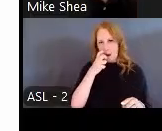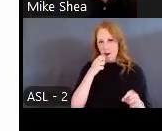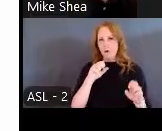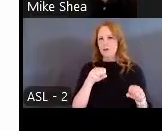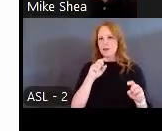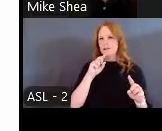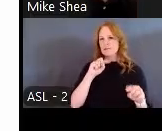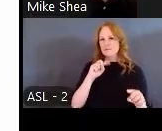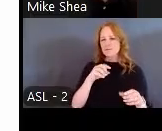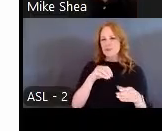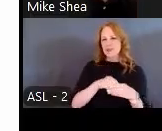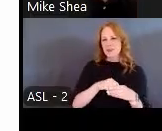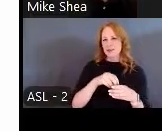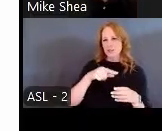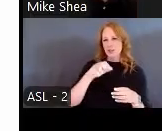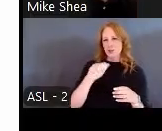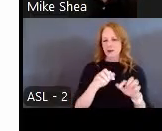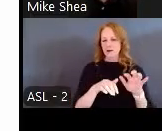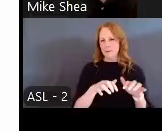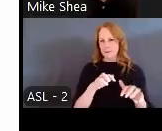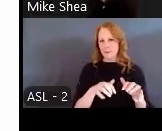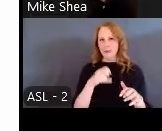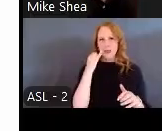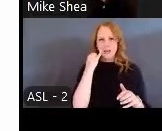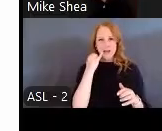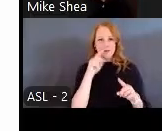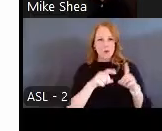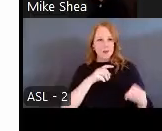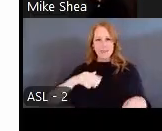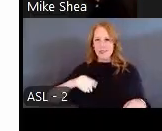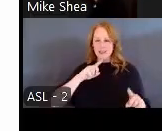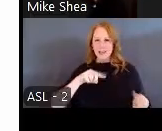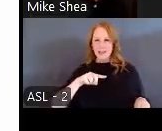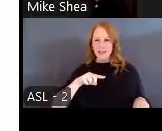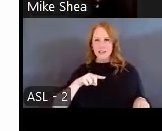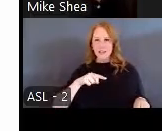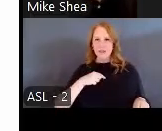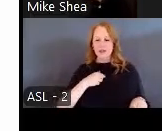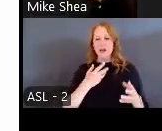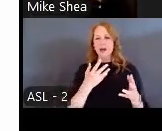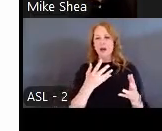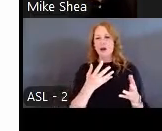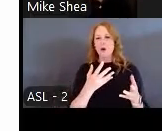Q&A pod. Um if your questions were not answered, I want to give a special plug for our office hour on